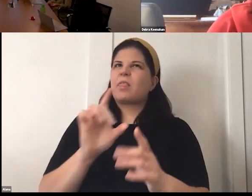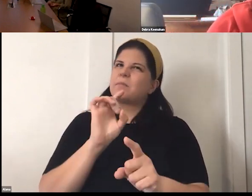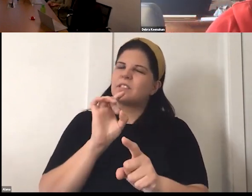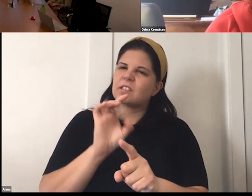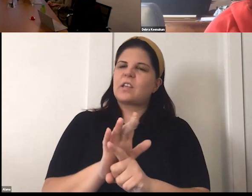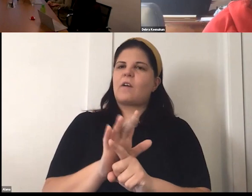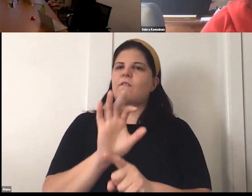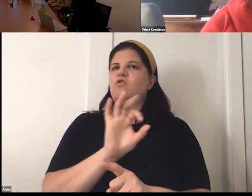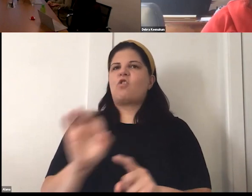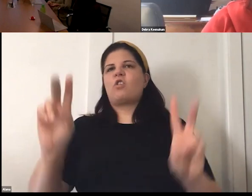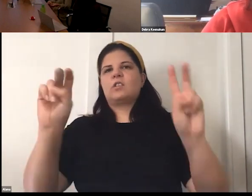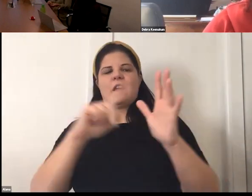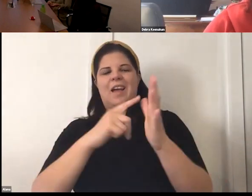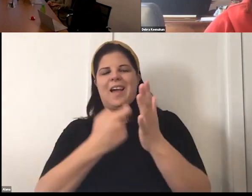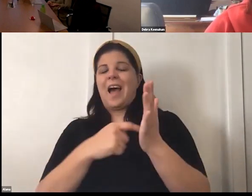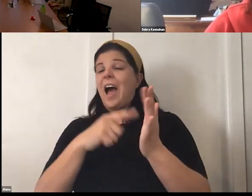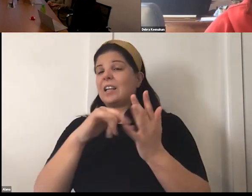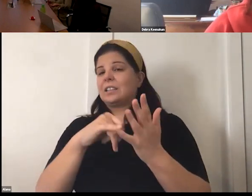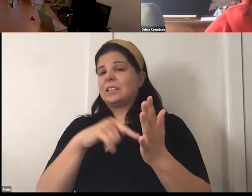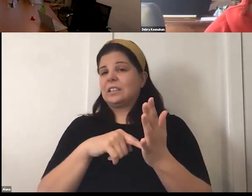not necessarily the person making the art.